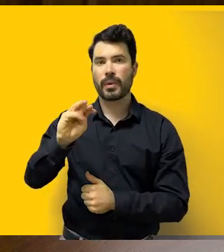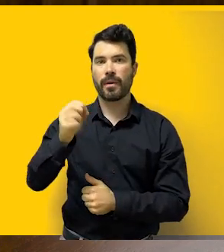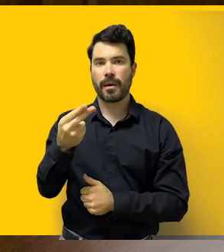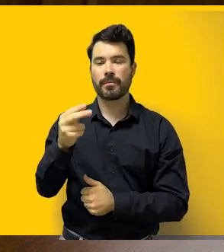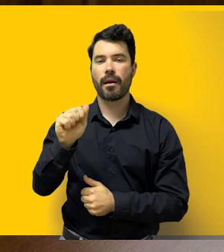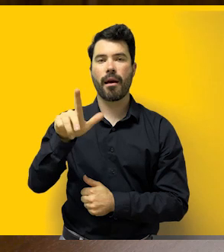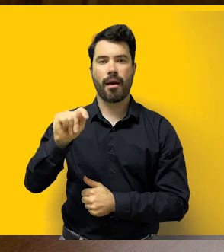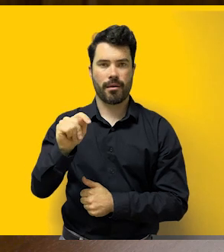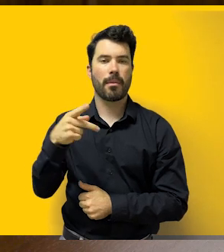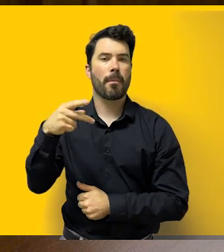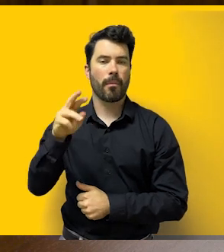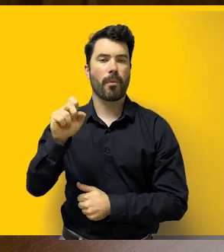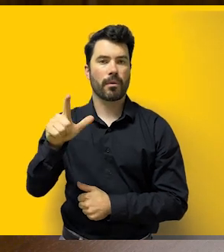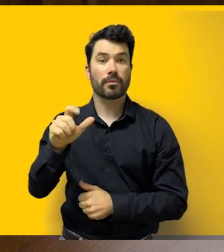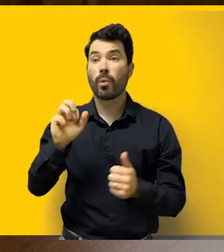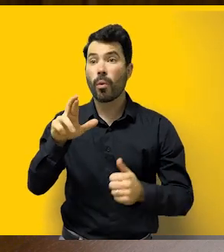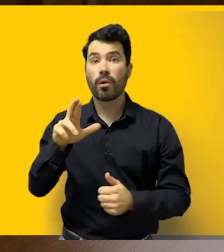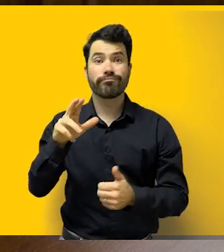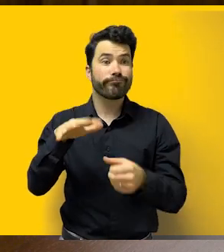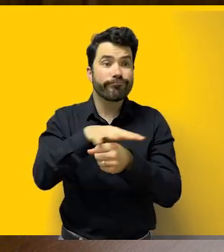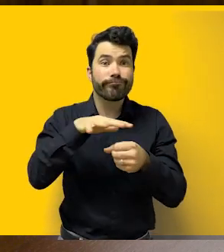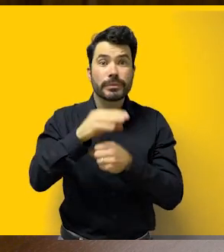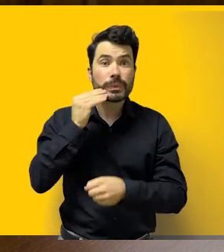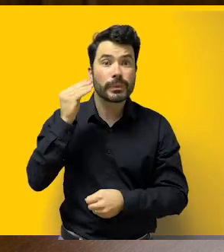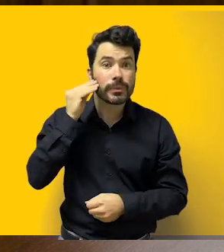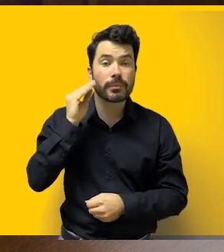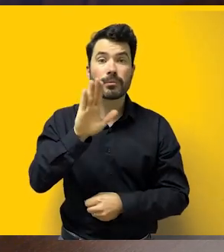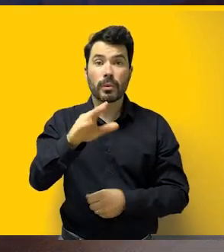You can also get your vaccine at a local drug store or the county health department.